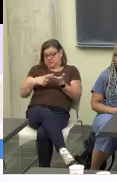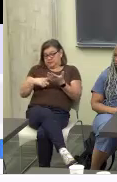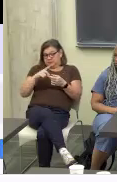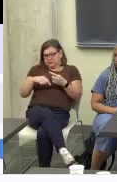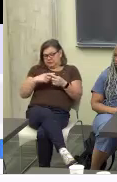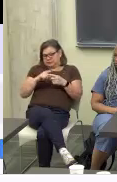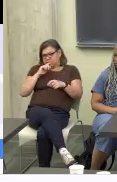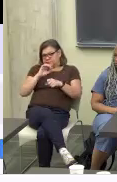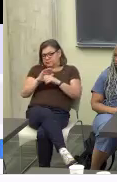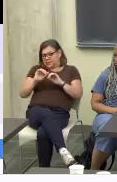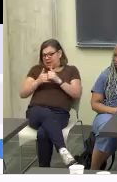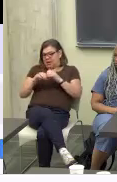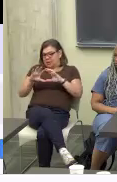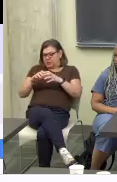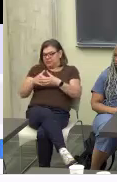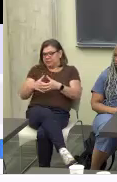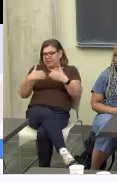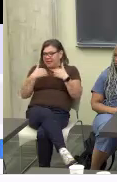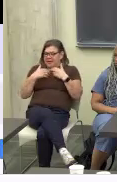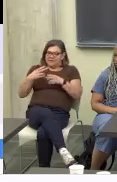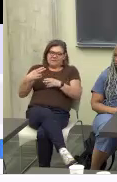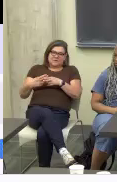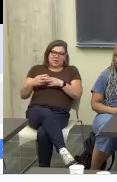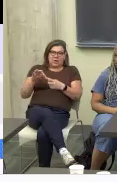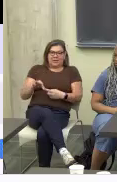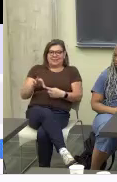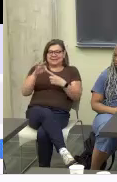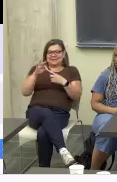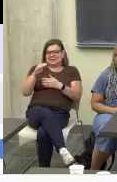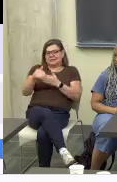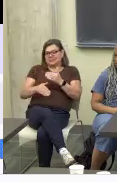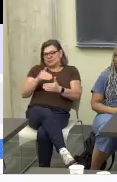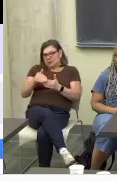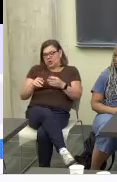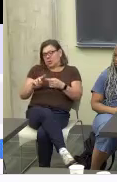how do organizations have kind of what we would call an exceptions process or risk acceptance